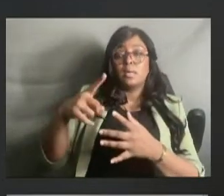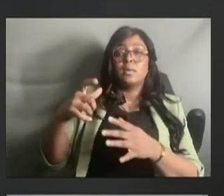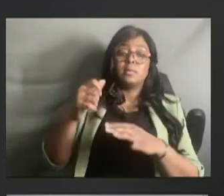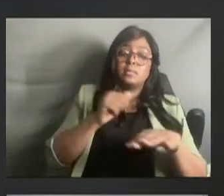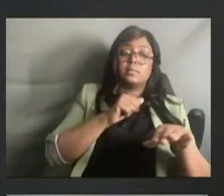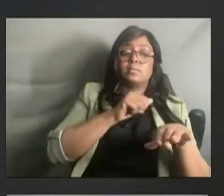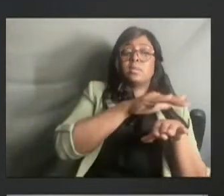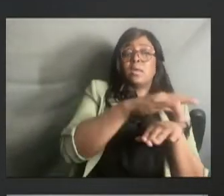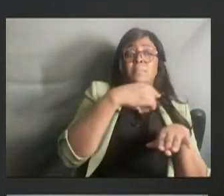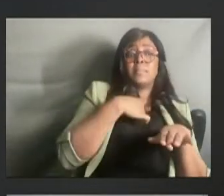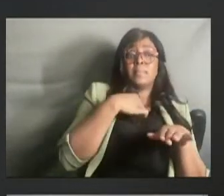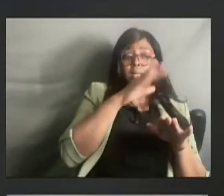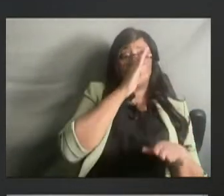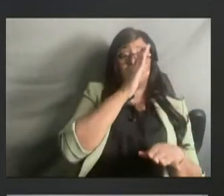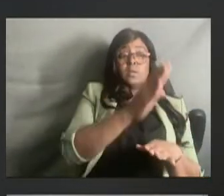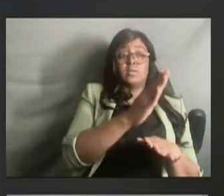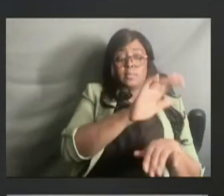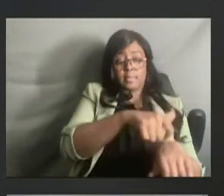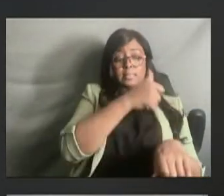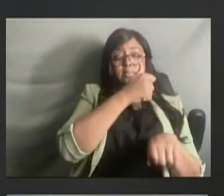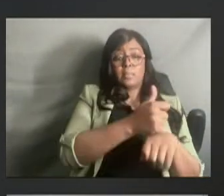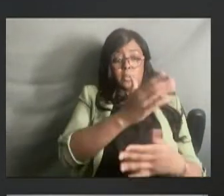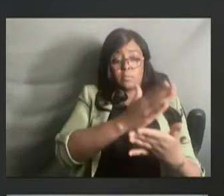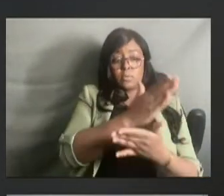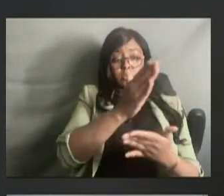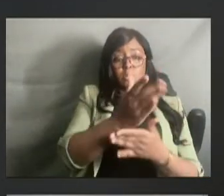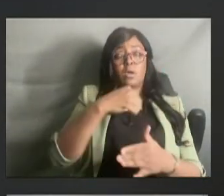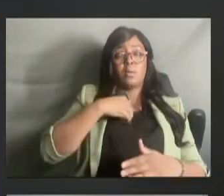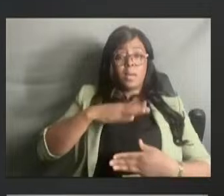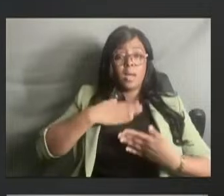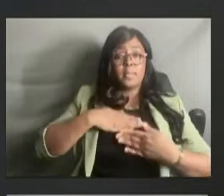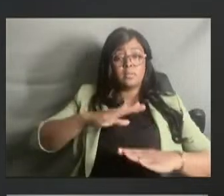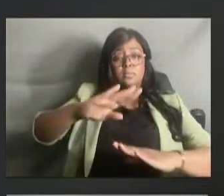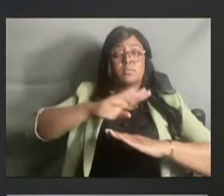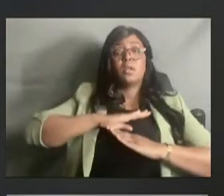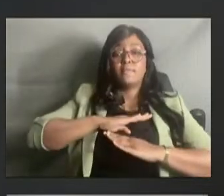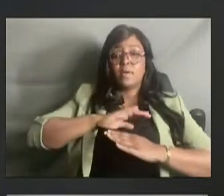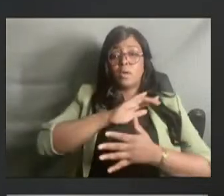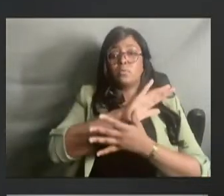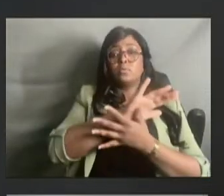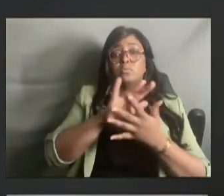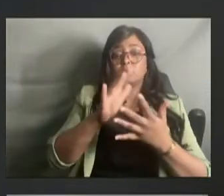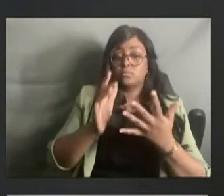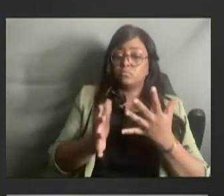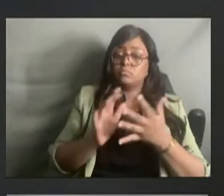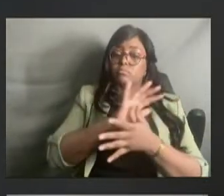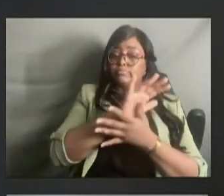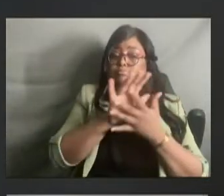Board of Education set some priorities and set me on a direction to establish the